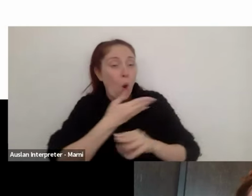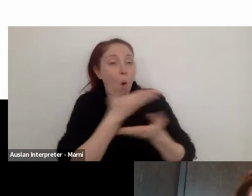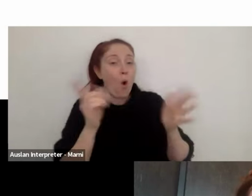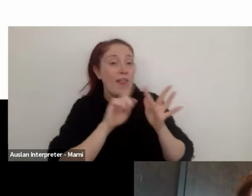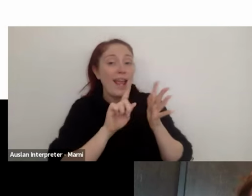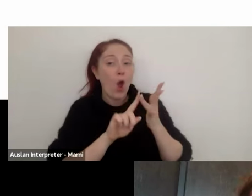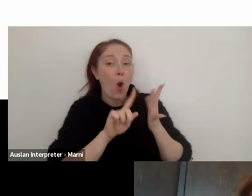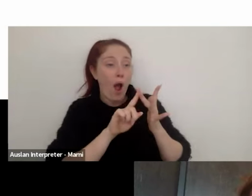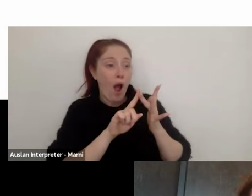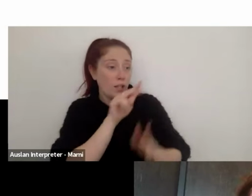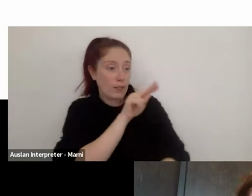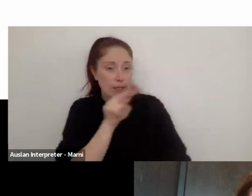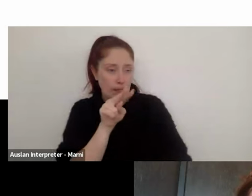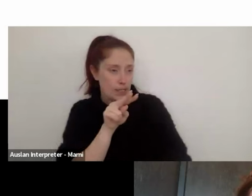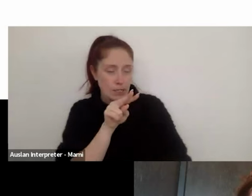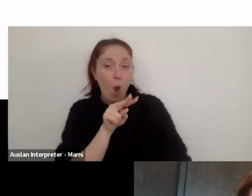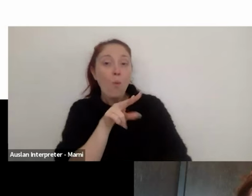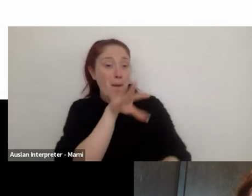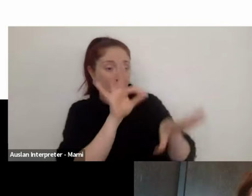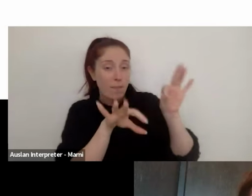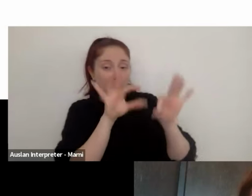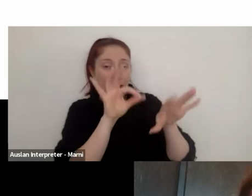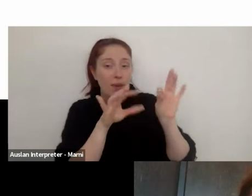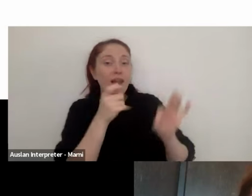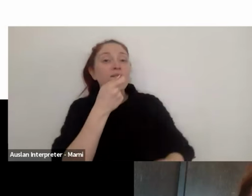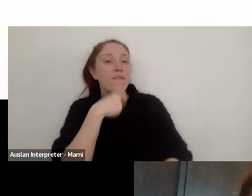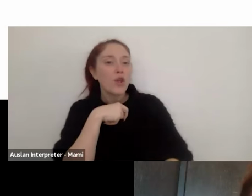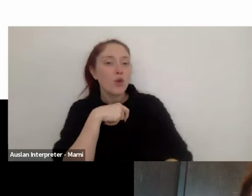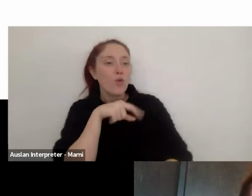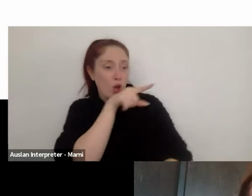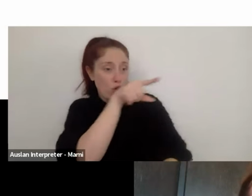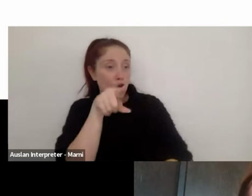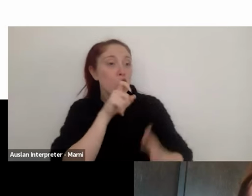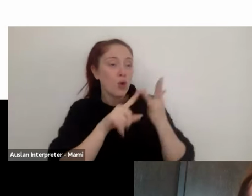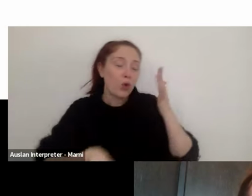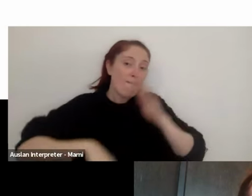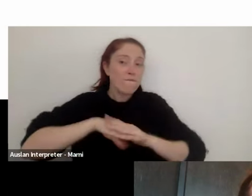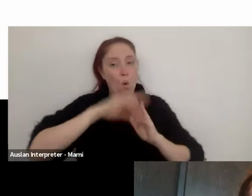a small number will be invited to submit a more detailed full application.